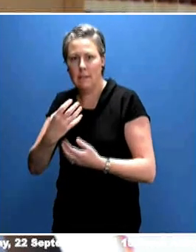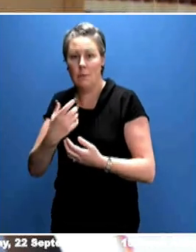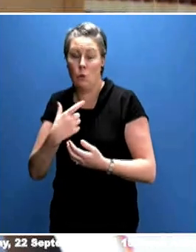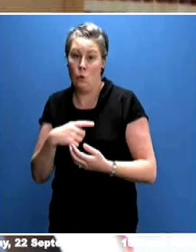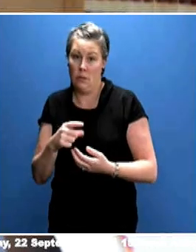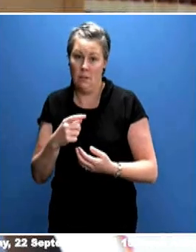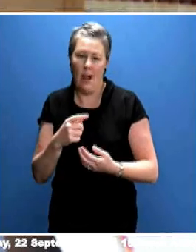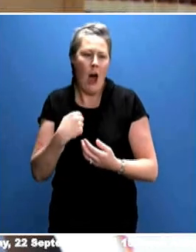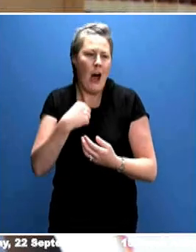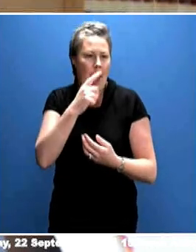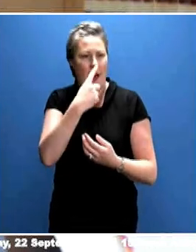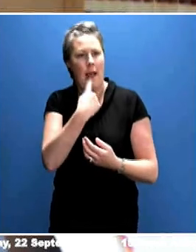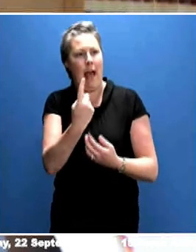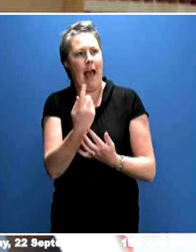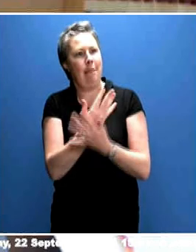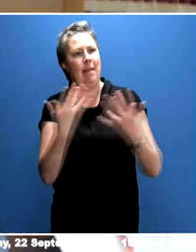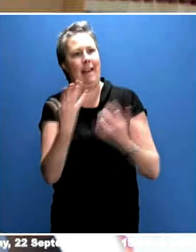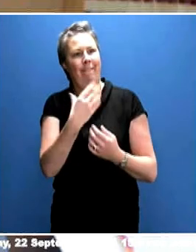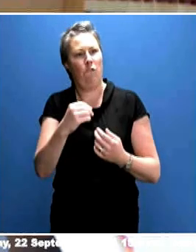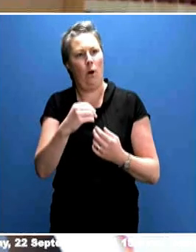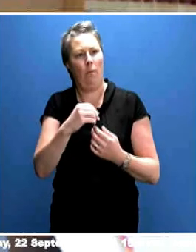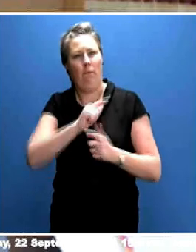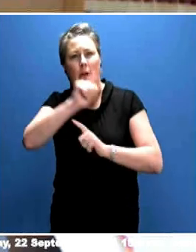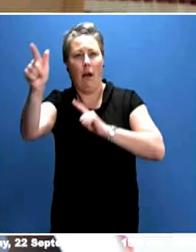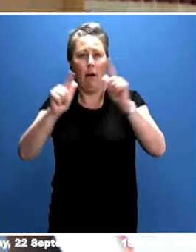but I can tell you that family do regularly visit.